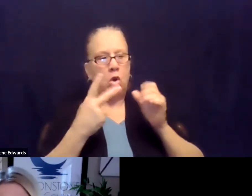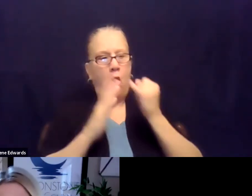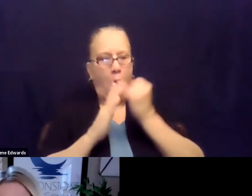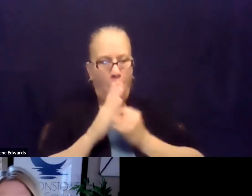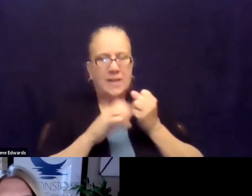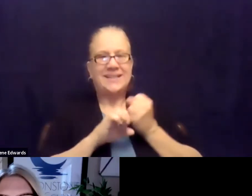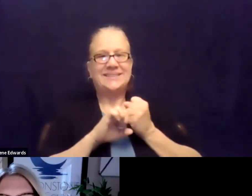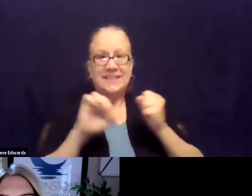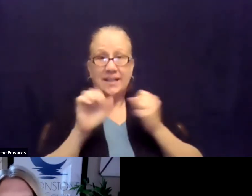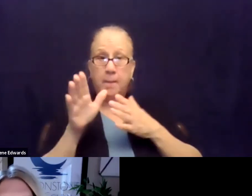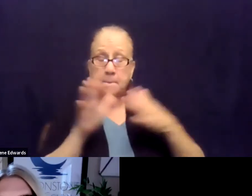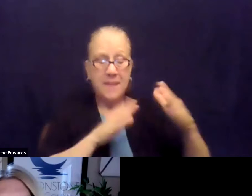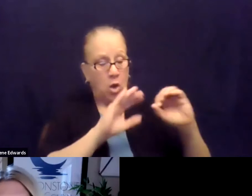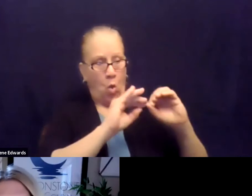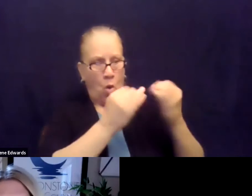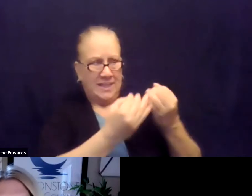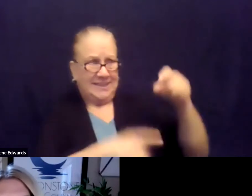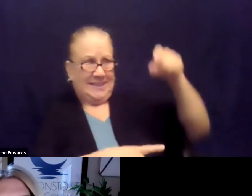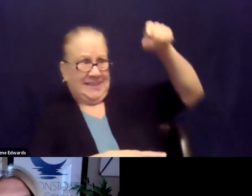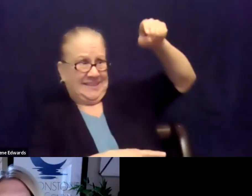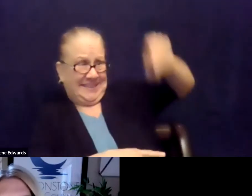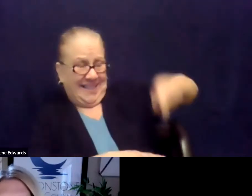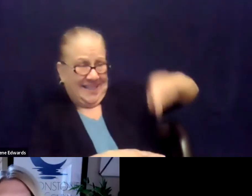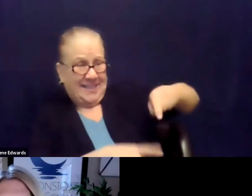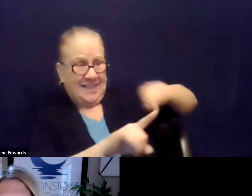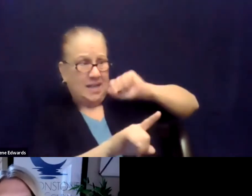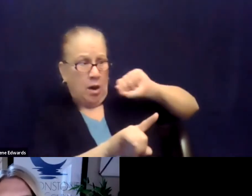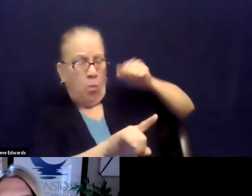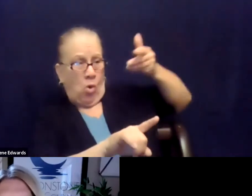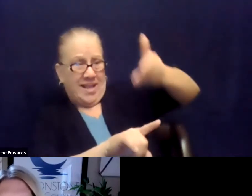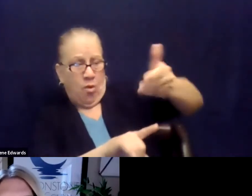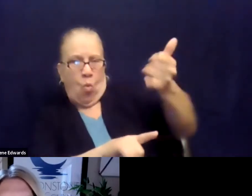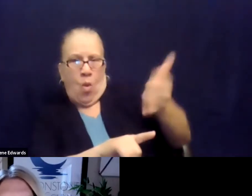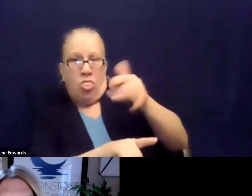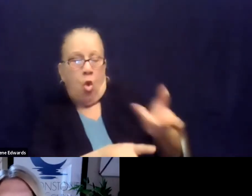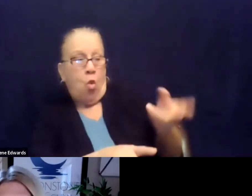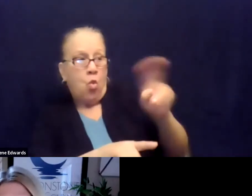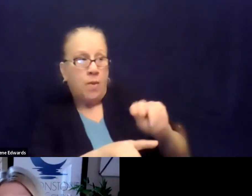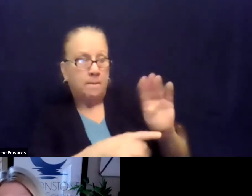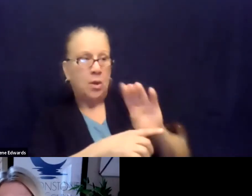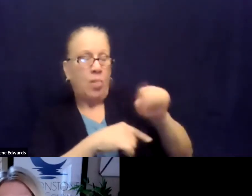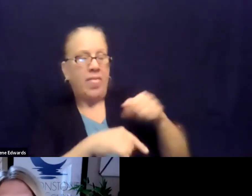need, that are not presenting in their own venue, when they return to live performances